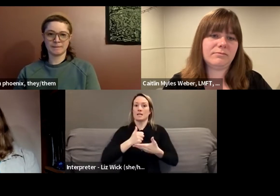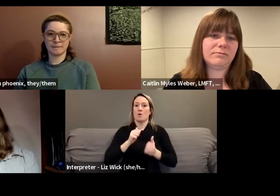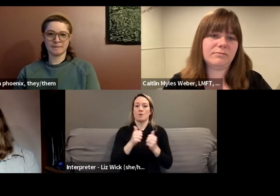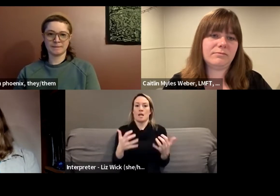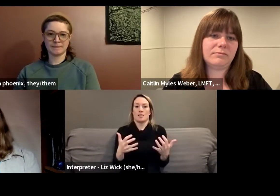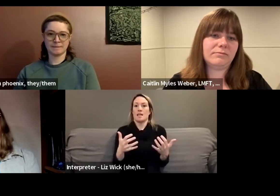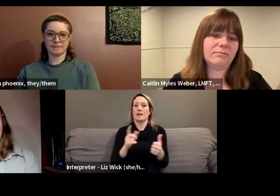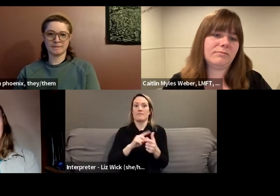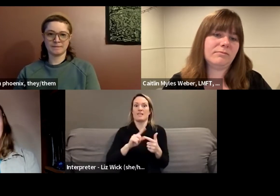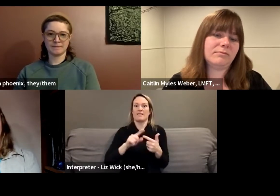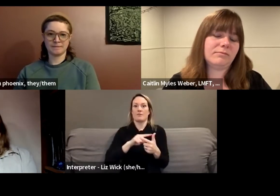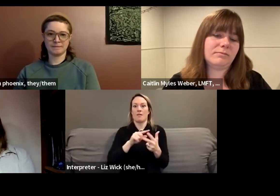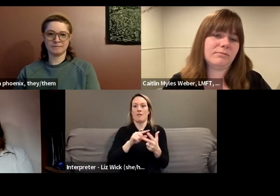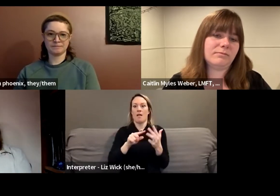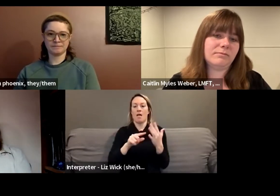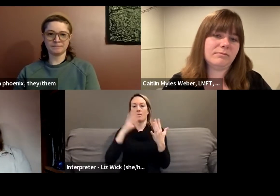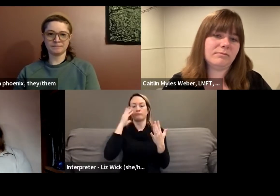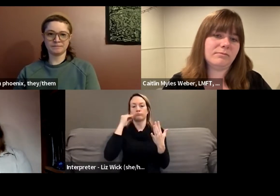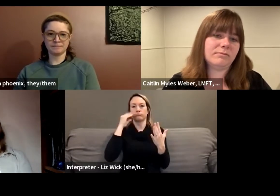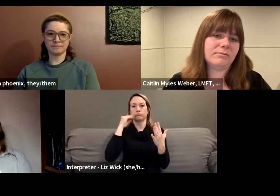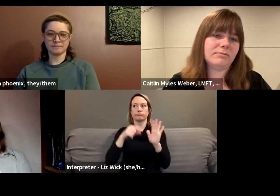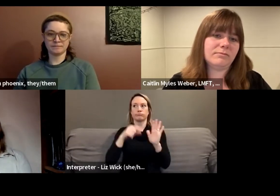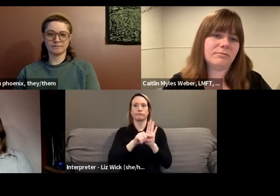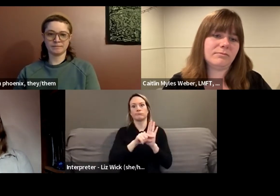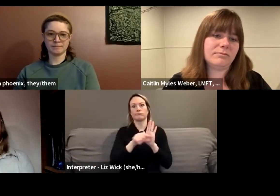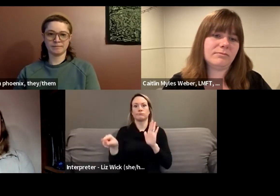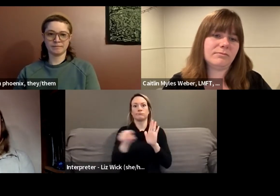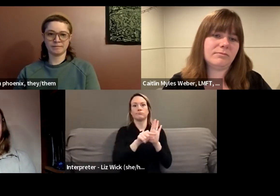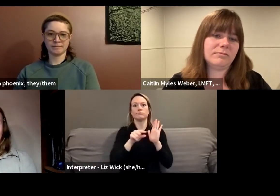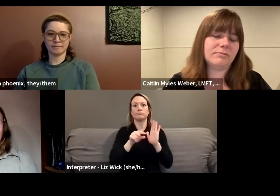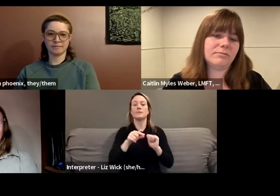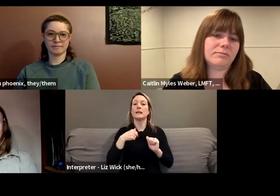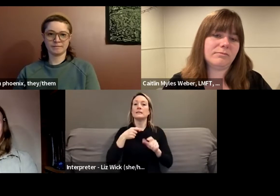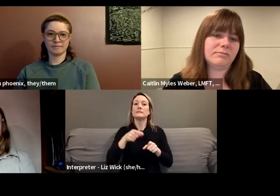I specialize in a lot of the disorders as well